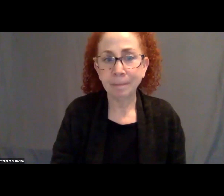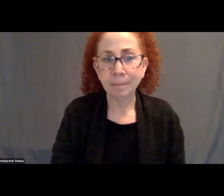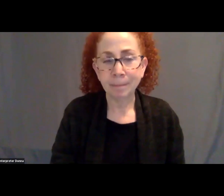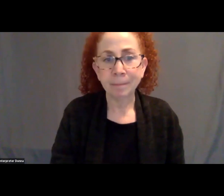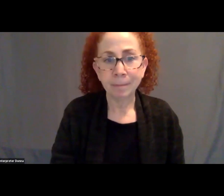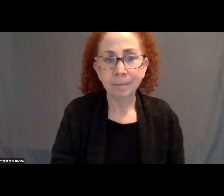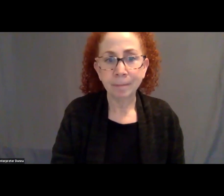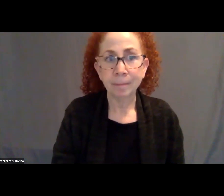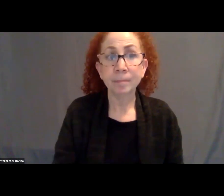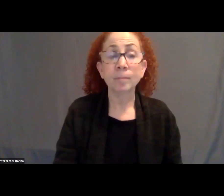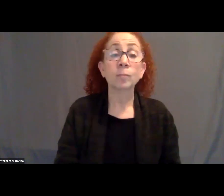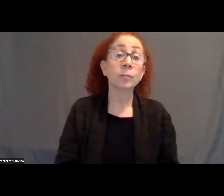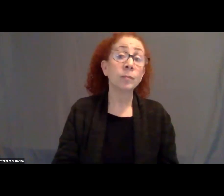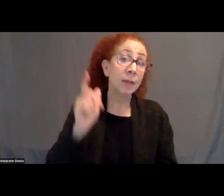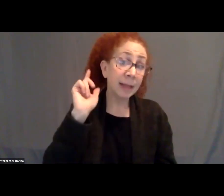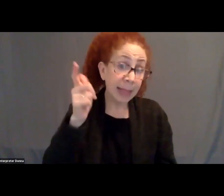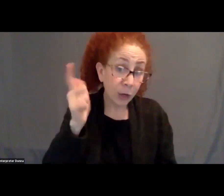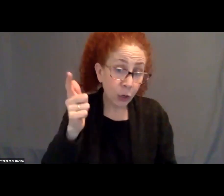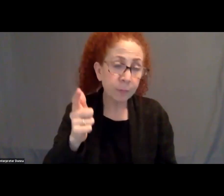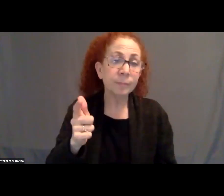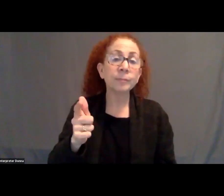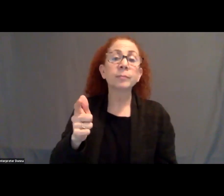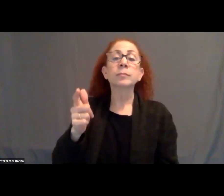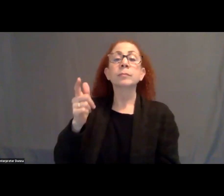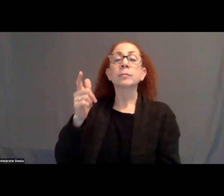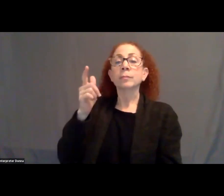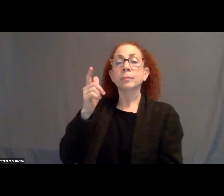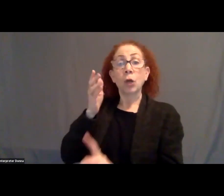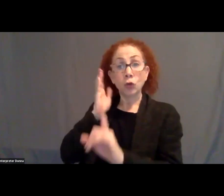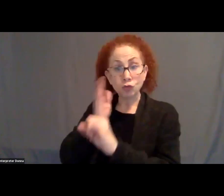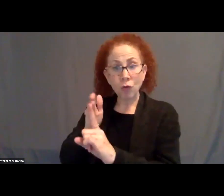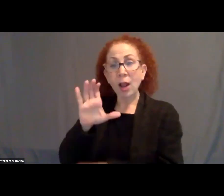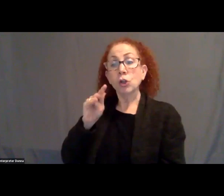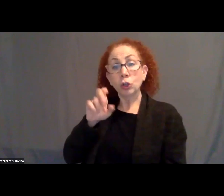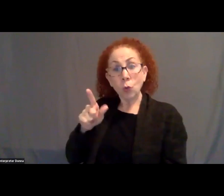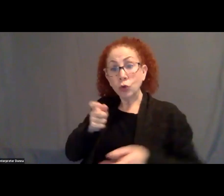The later imposition of direct colonial rule in the second half of the 19th century